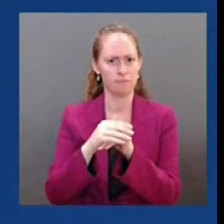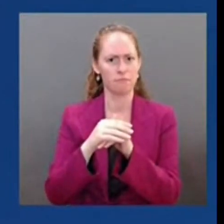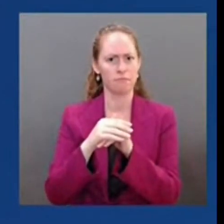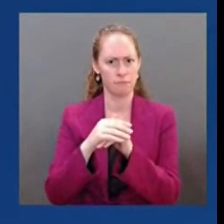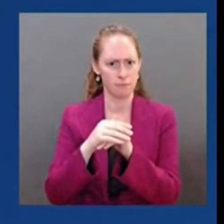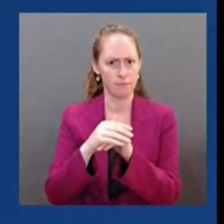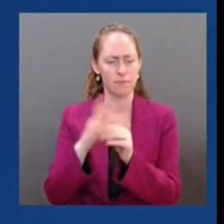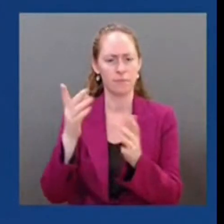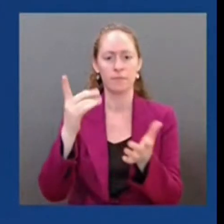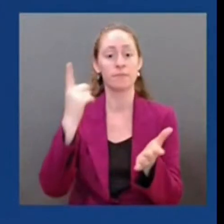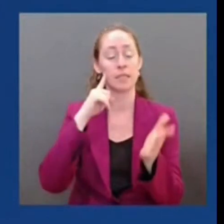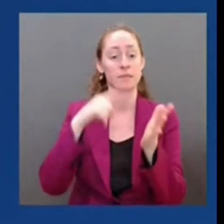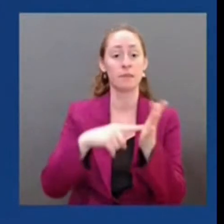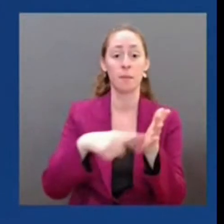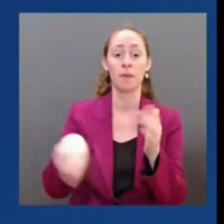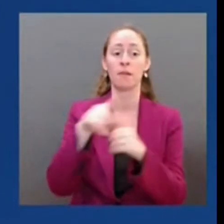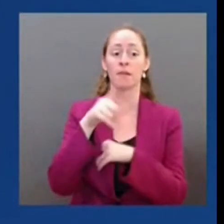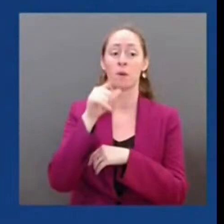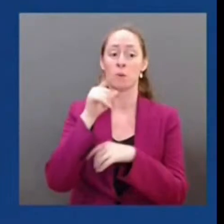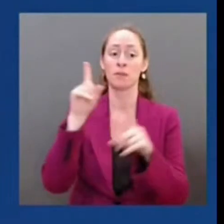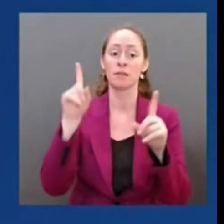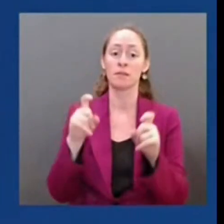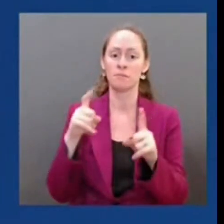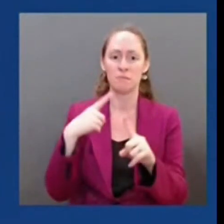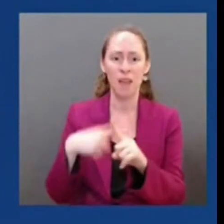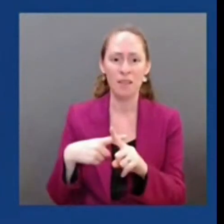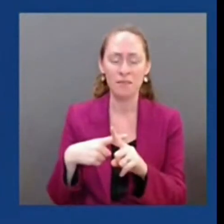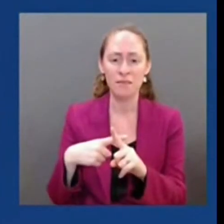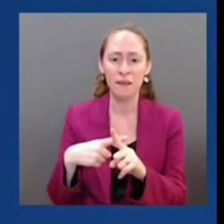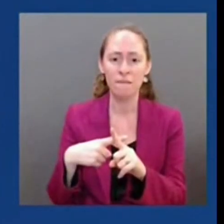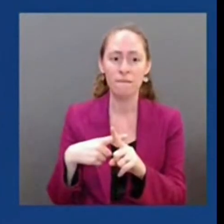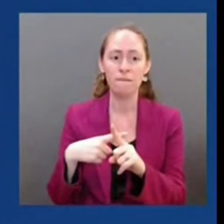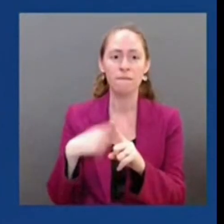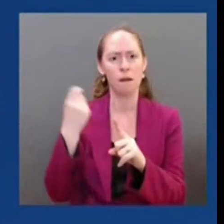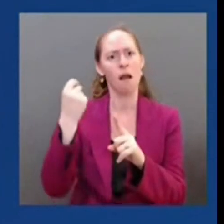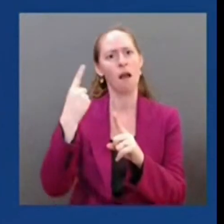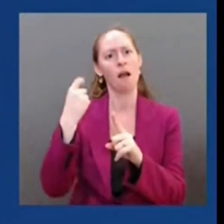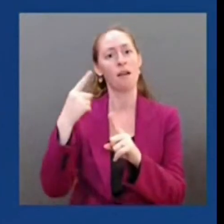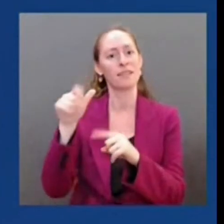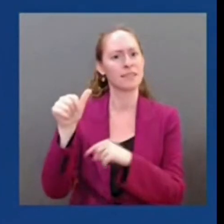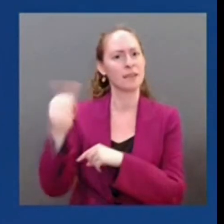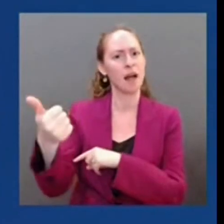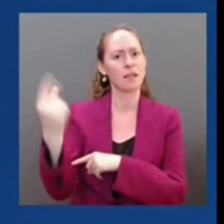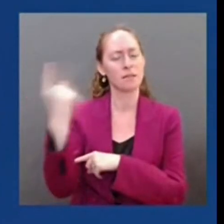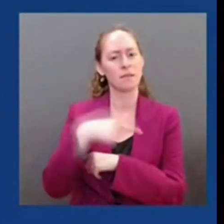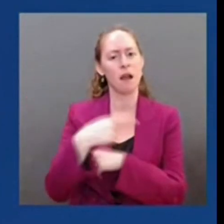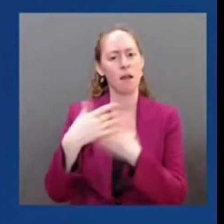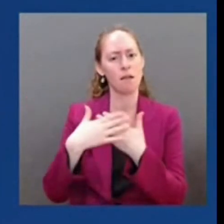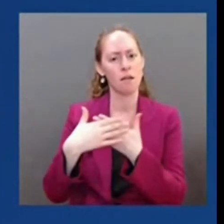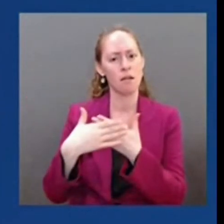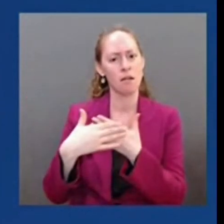LOT ABOUT IT. WHEN PEOPLE ARE TESTING POSITIVE AGAIN AT DAY TEN, I AM